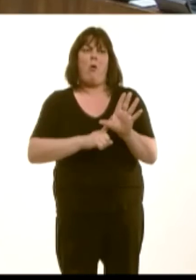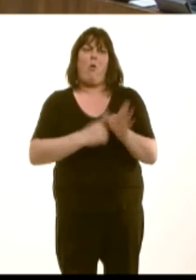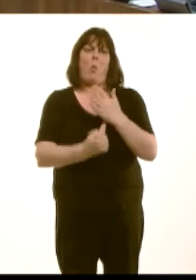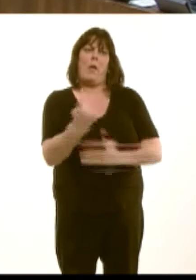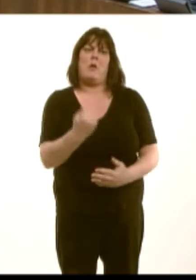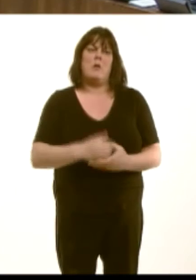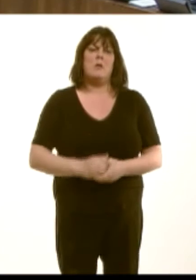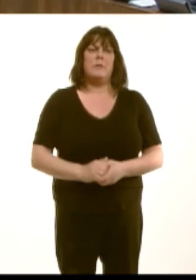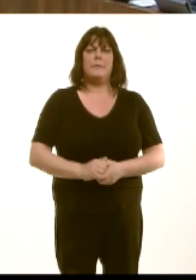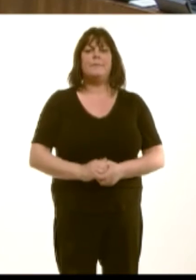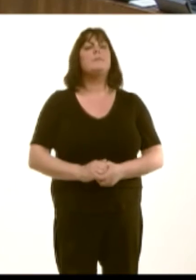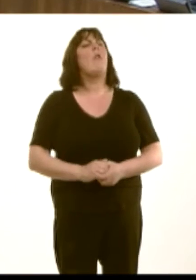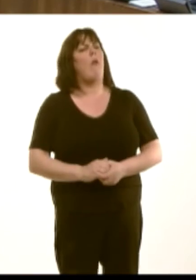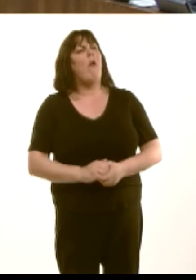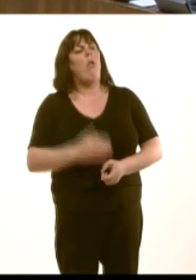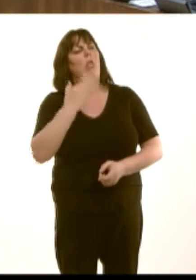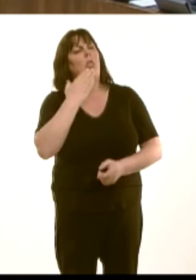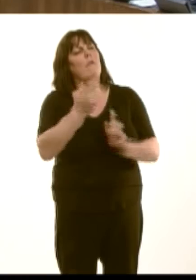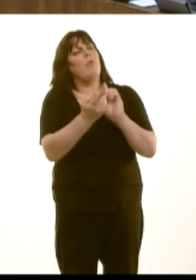Davies: Thank you for that very clear answer, First Minister.